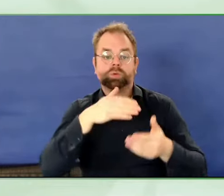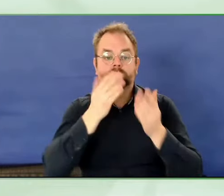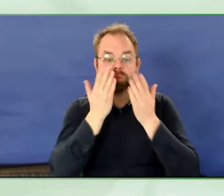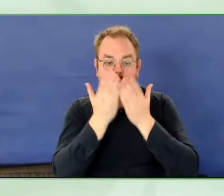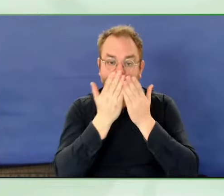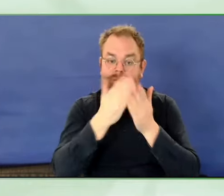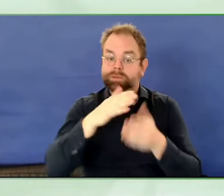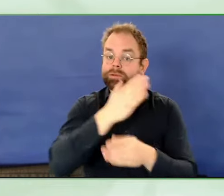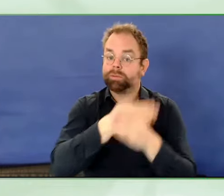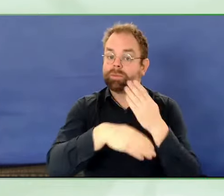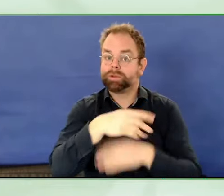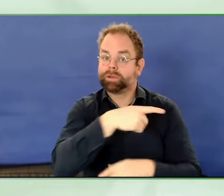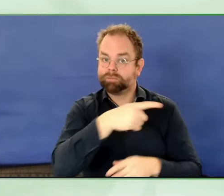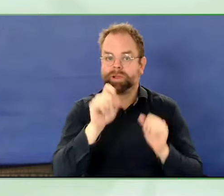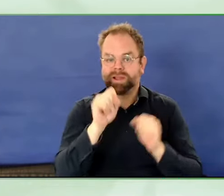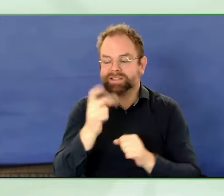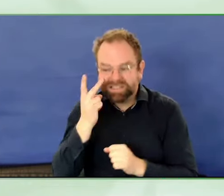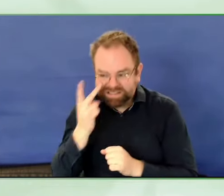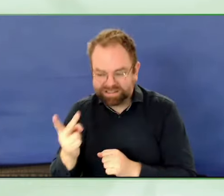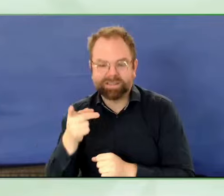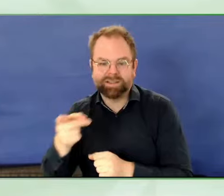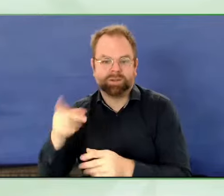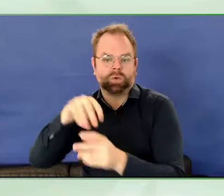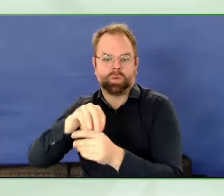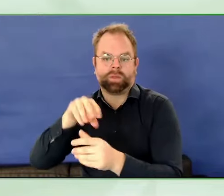Then comes regulatory compliance.